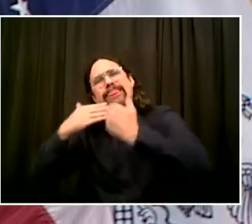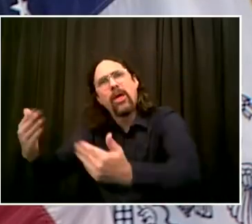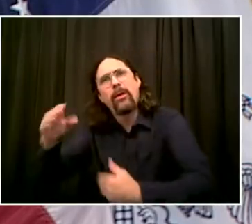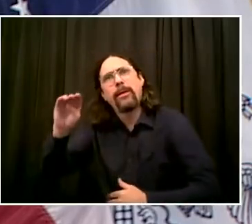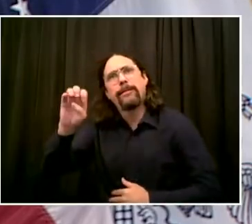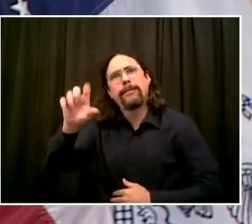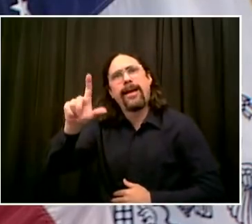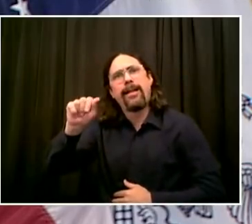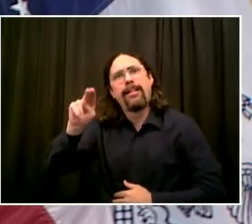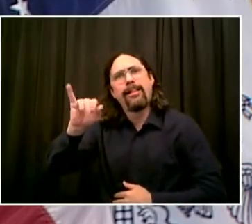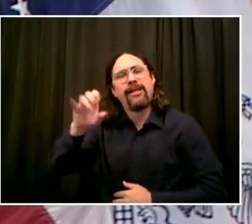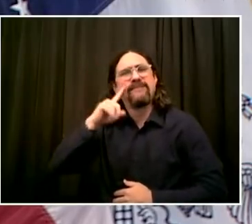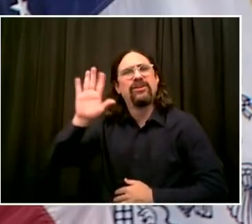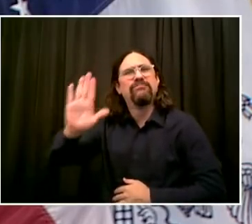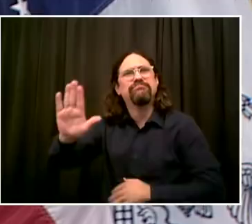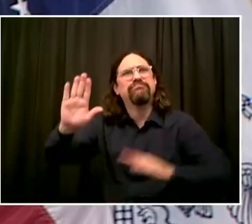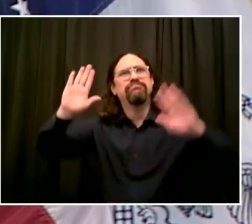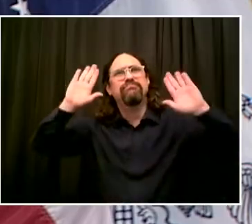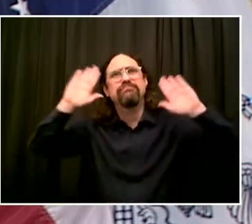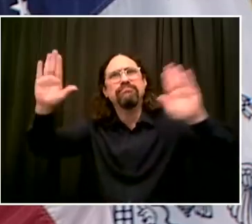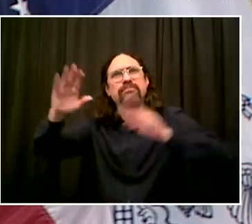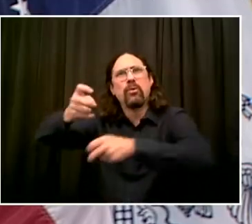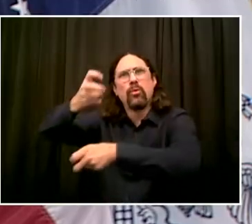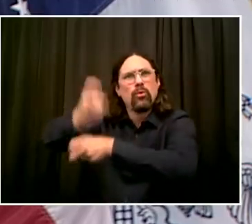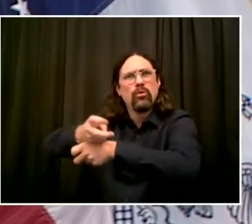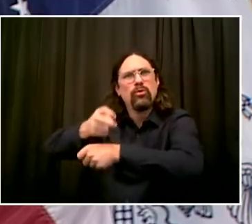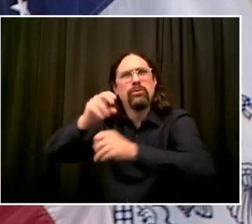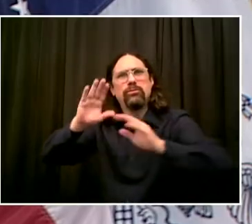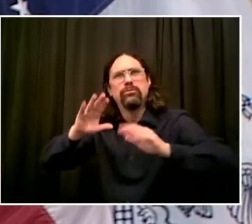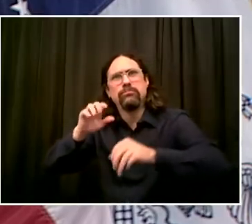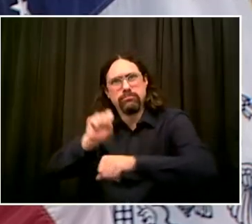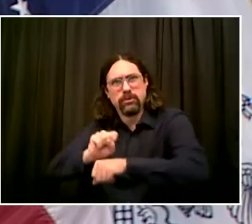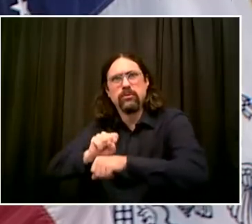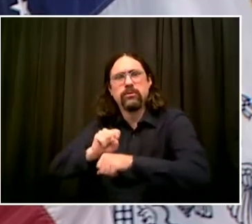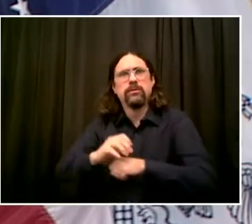THIS IS GOING TO TAKE A LOT OF CREATIVITY AND EFFORT. RIGHT NOW WE CAN